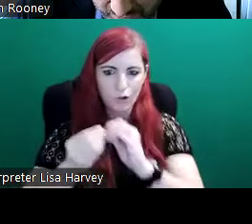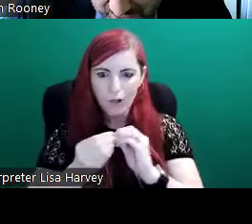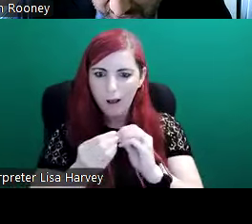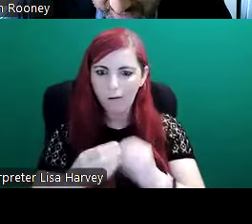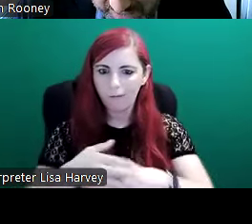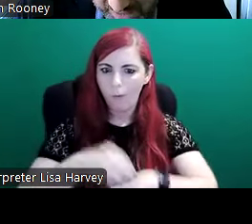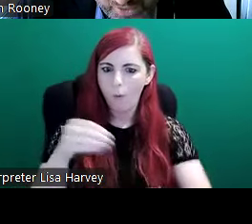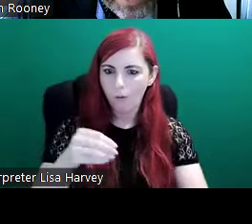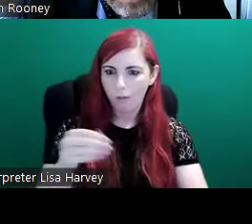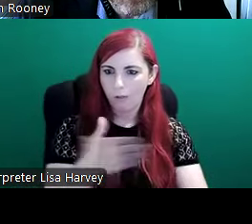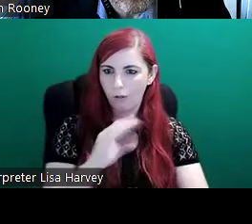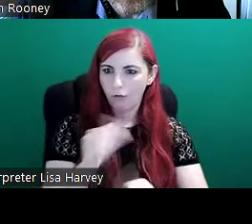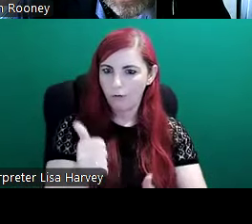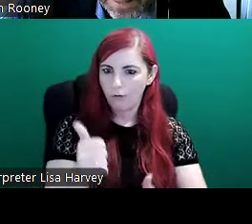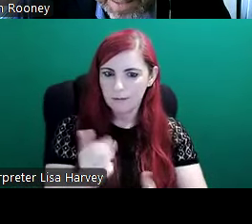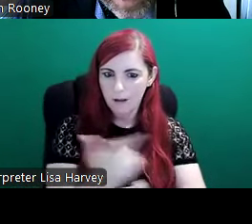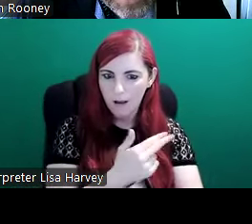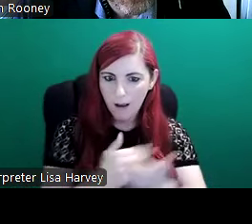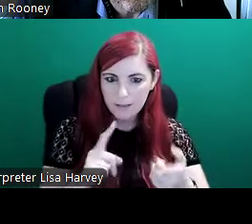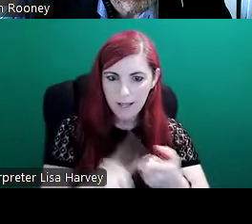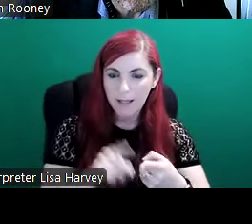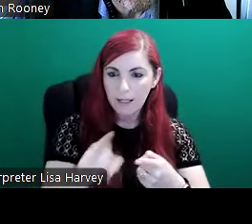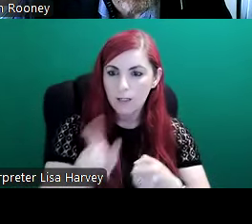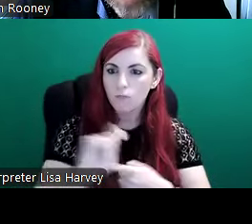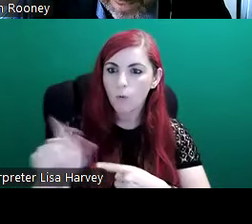wrote to Jellett and Hone in 1928 and this is an extract from the letter that you see